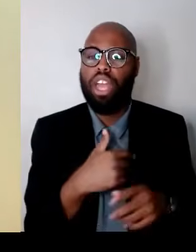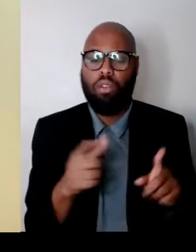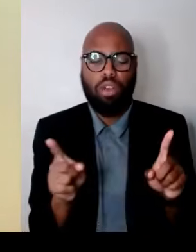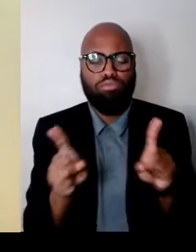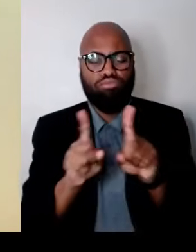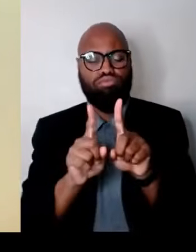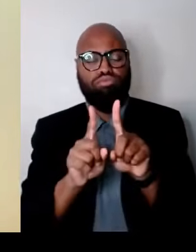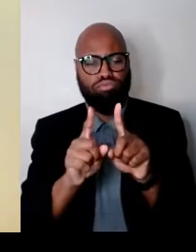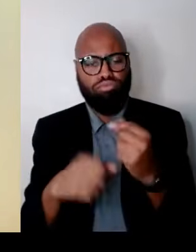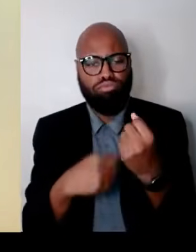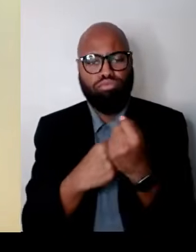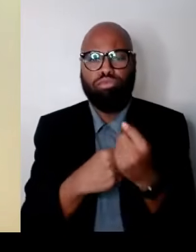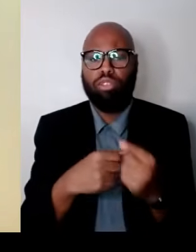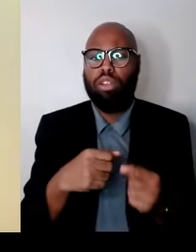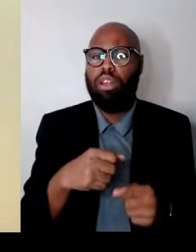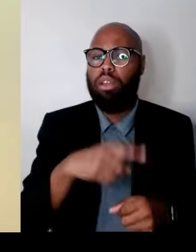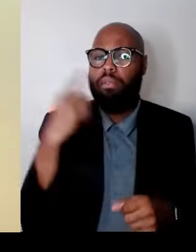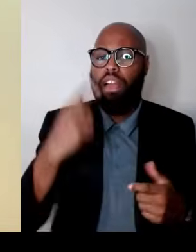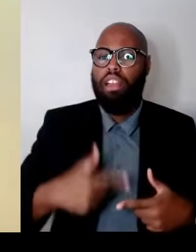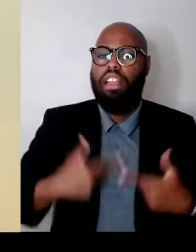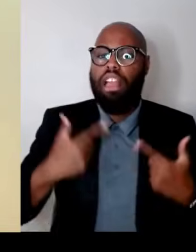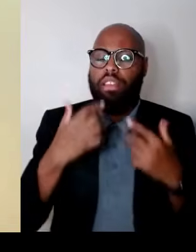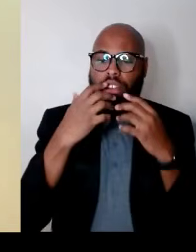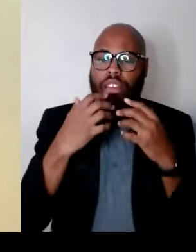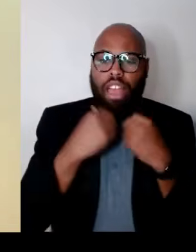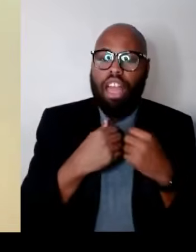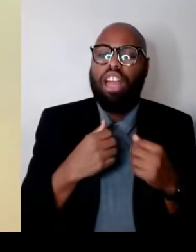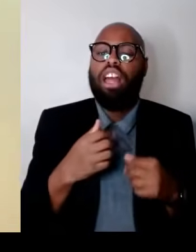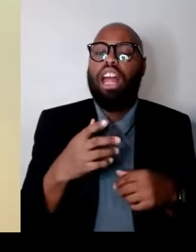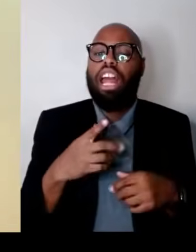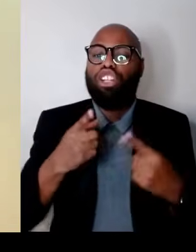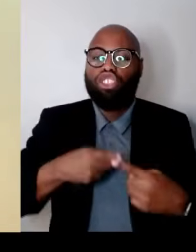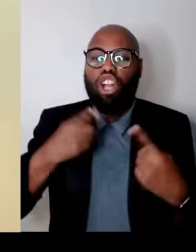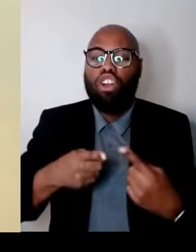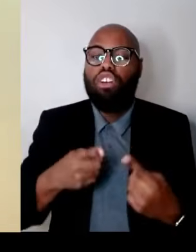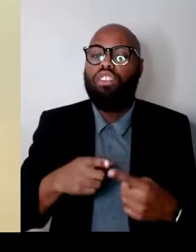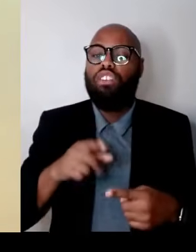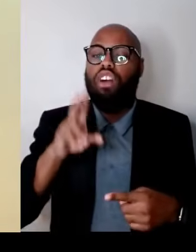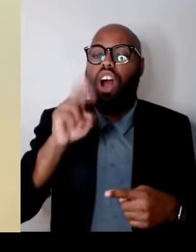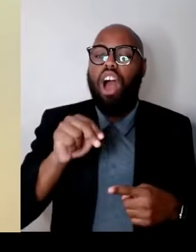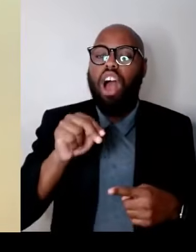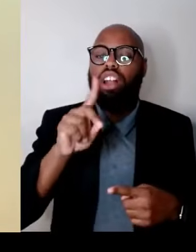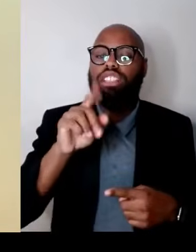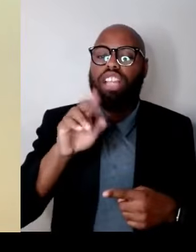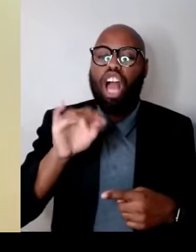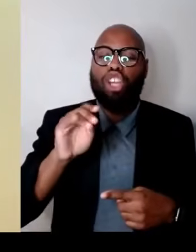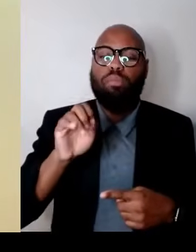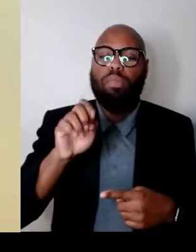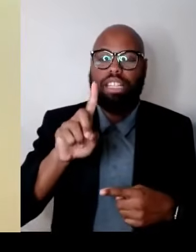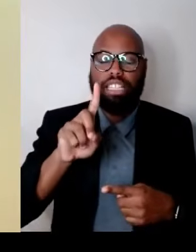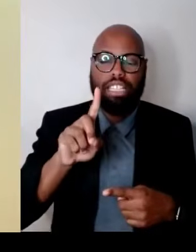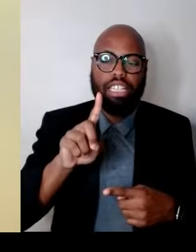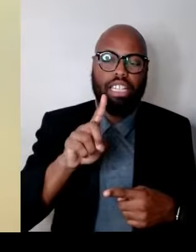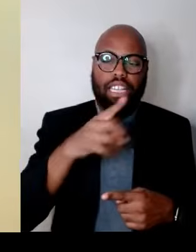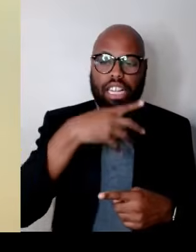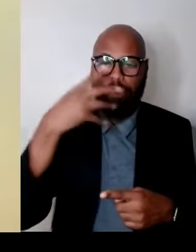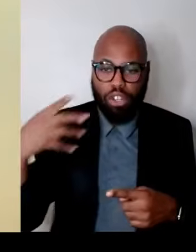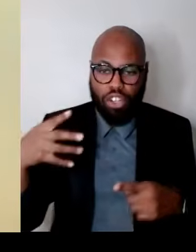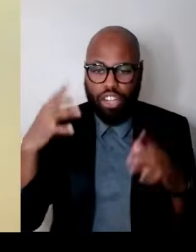the struggles of undocumented immigrants, the women's movement right now, we are interrupting the narrative